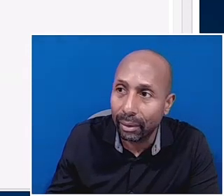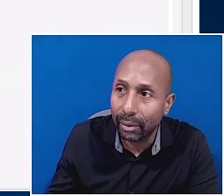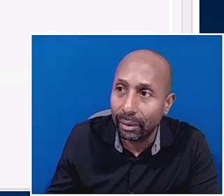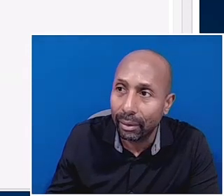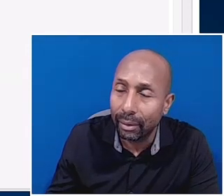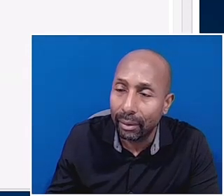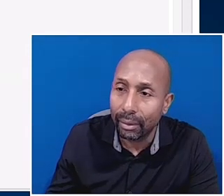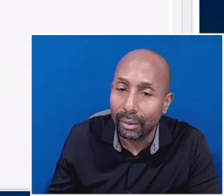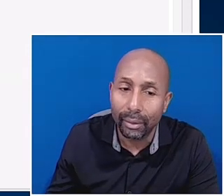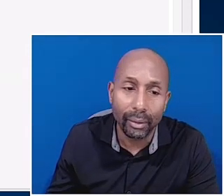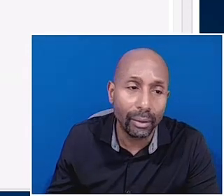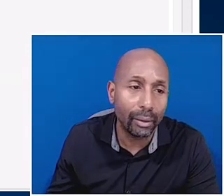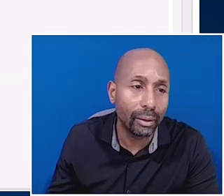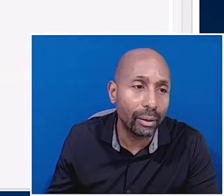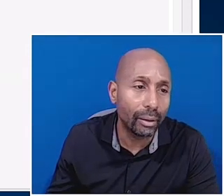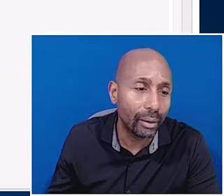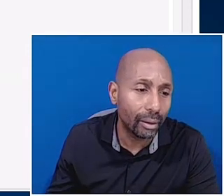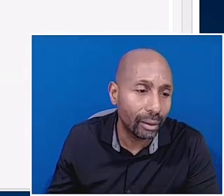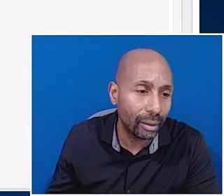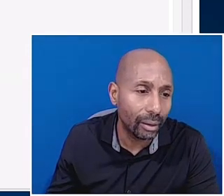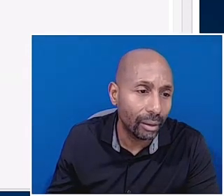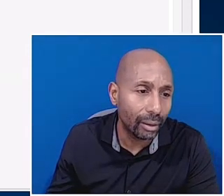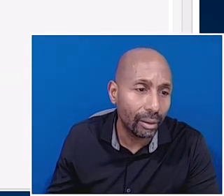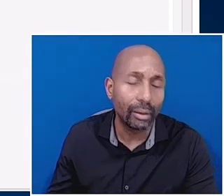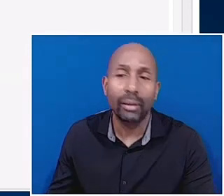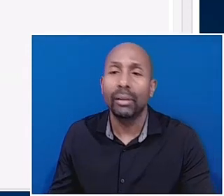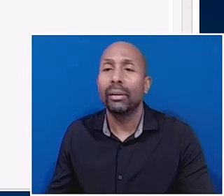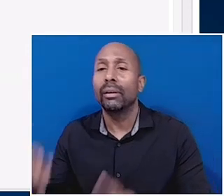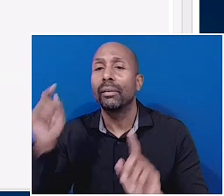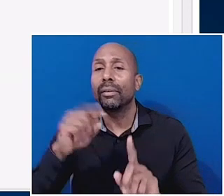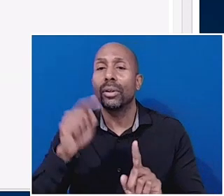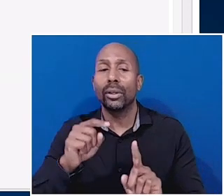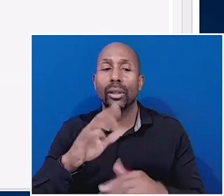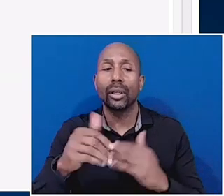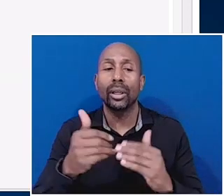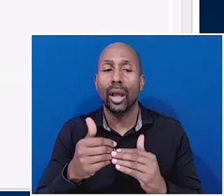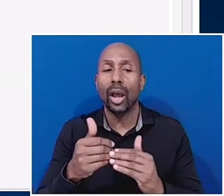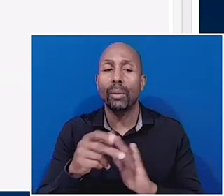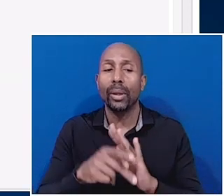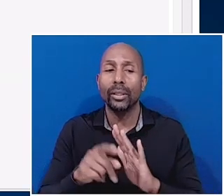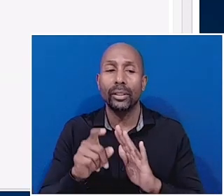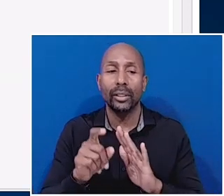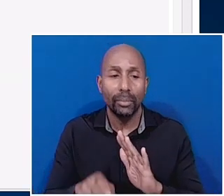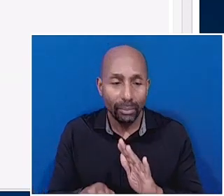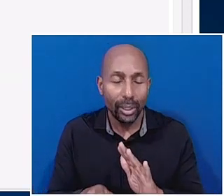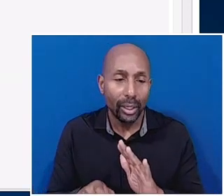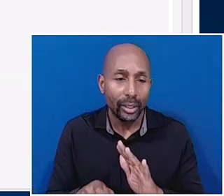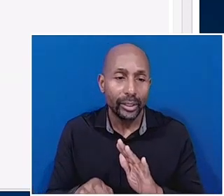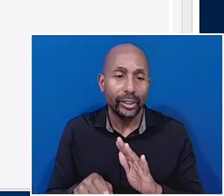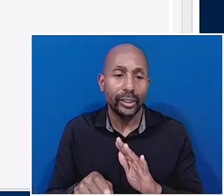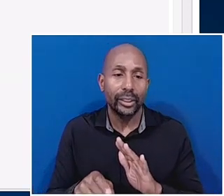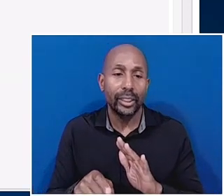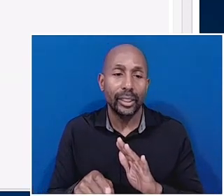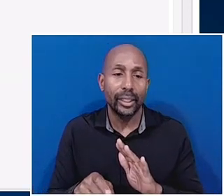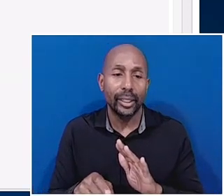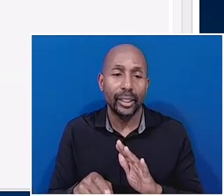the fact that we have confidence that federally recognized accreditors would enforce core statutory requirements and